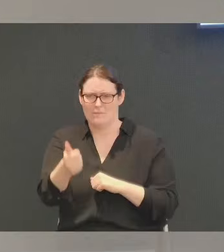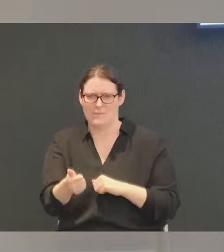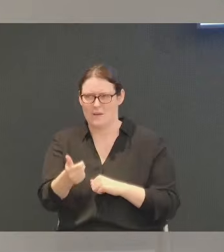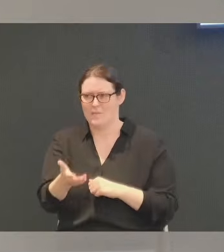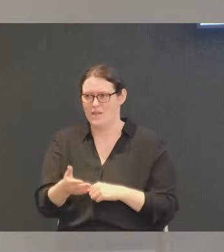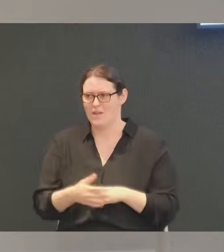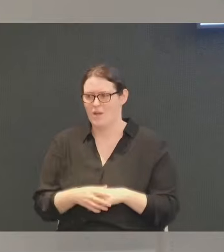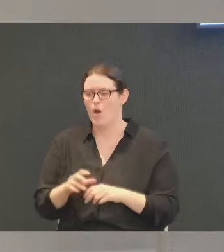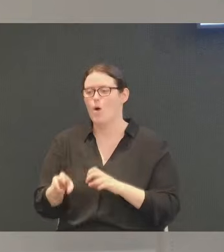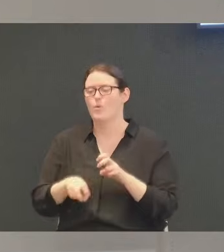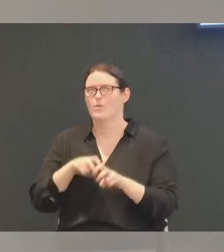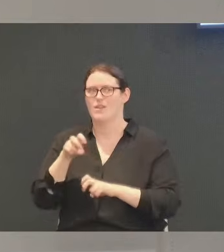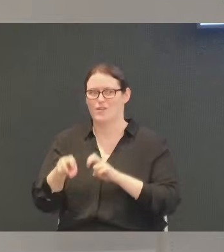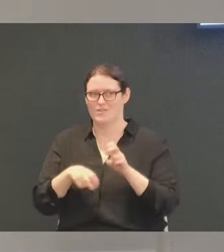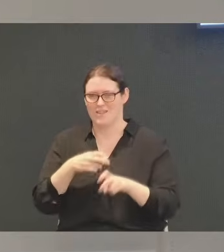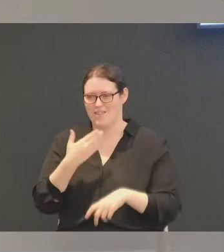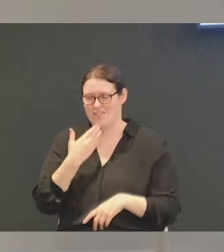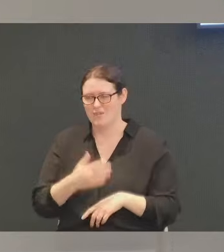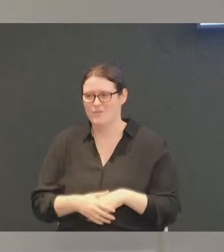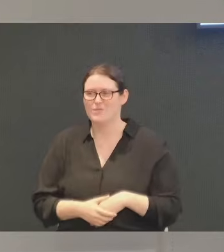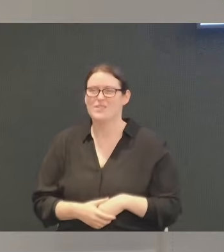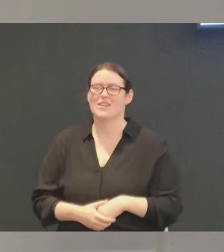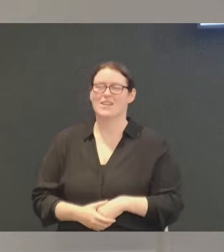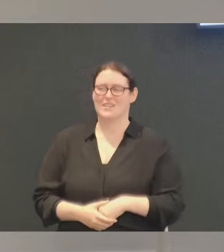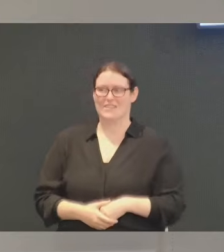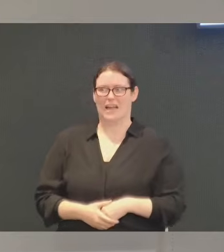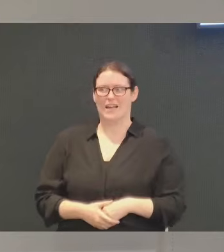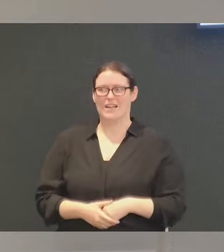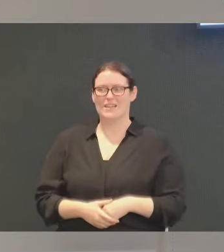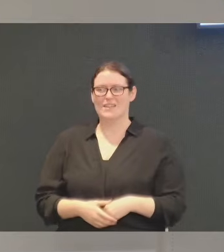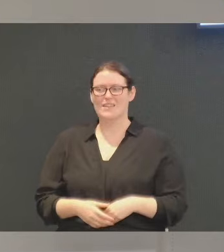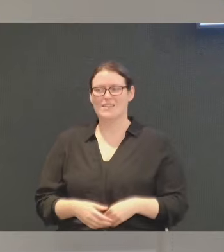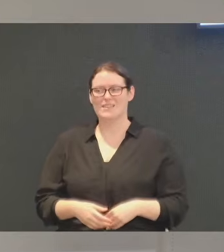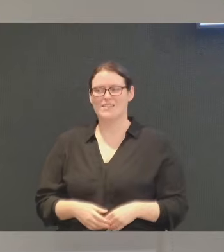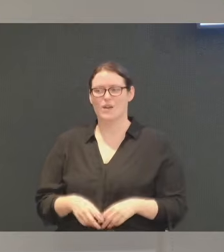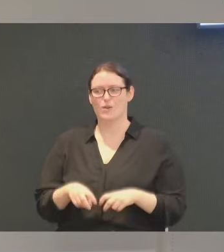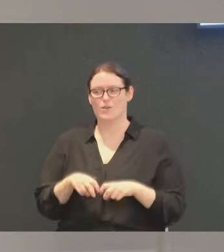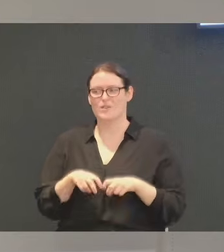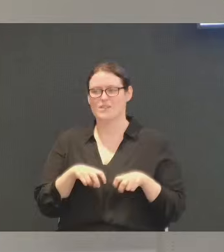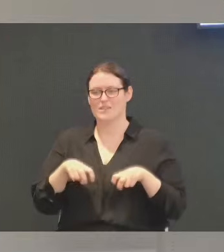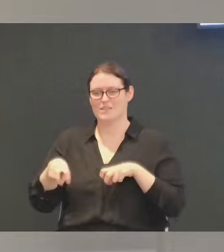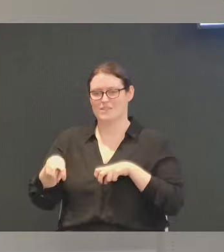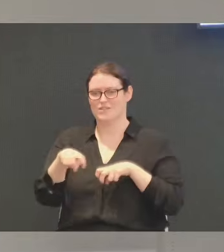attended their executive board meeting. They're looking at the new structure for Visit Cincy and